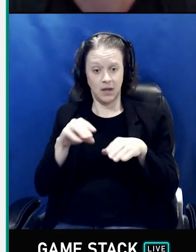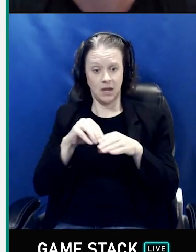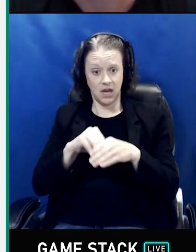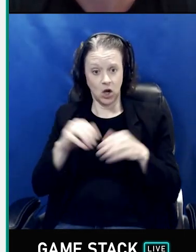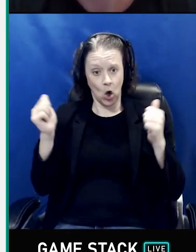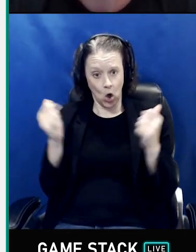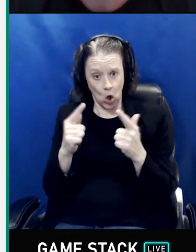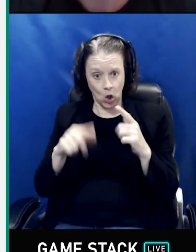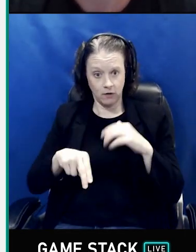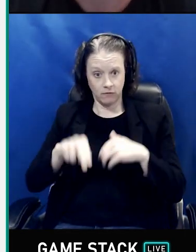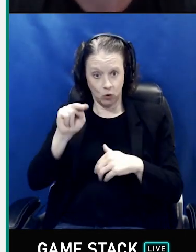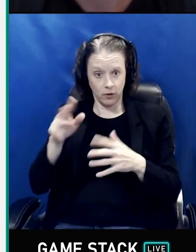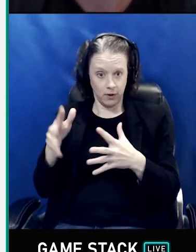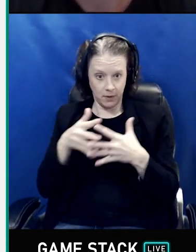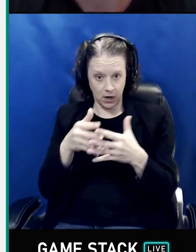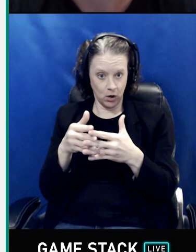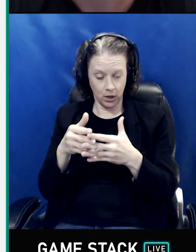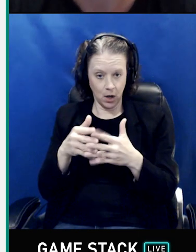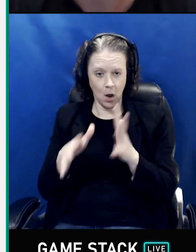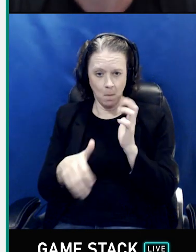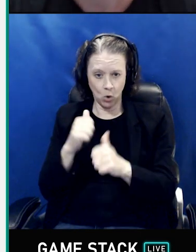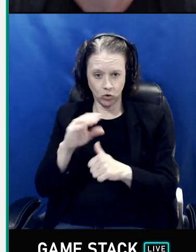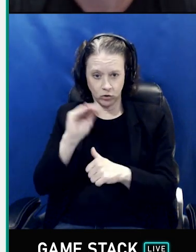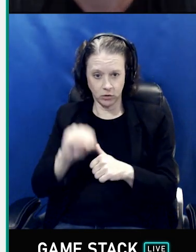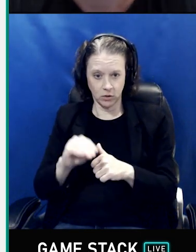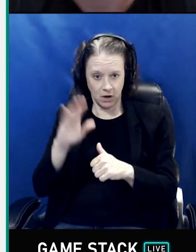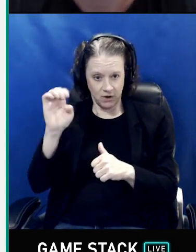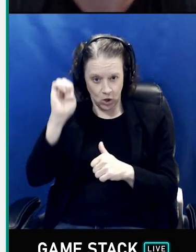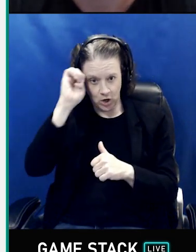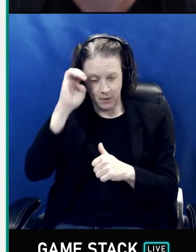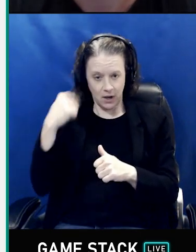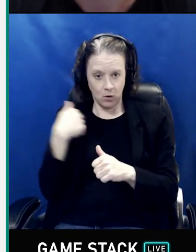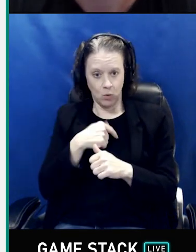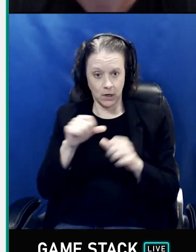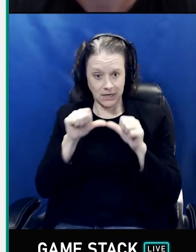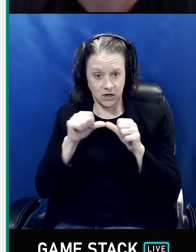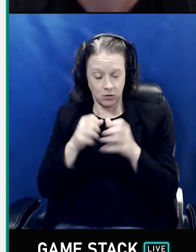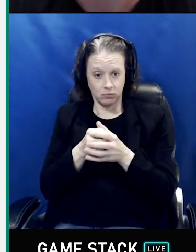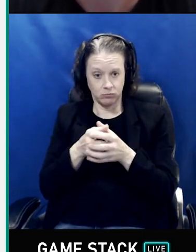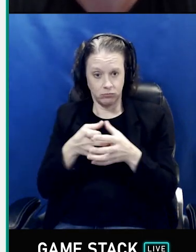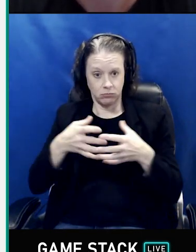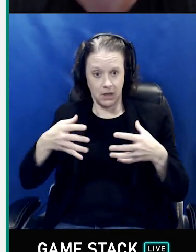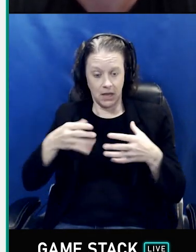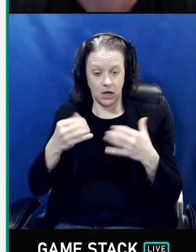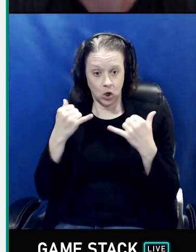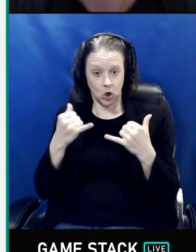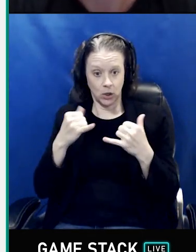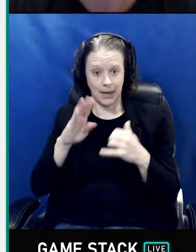the majority of Europe, and we're continuing to expand, and are currently in Beta in Brazil,